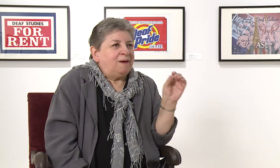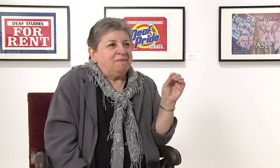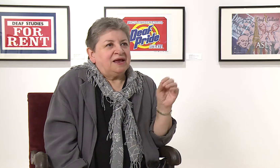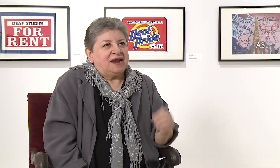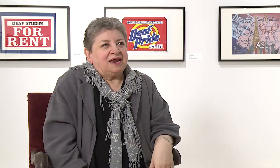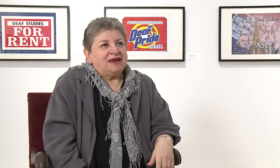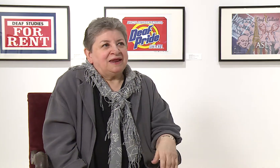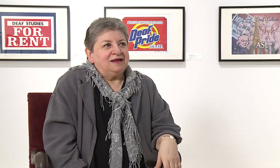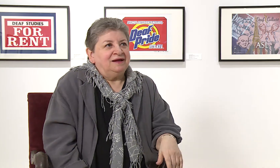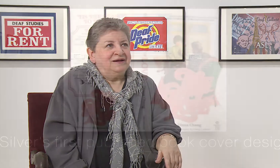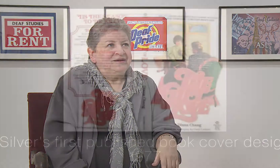at another company.